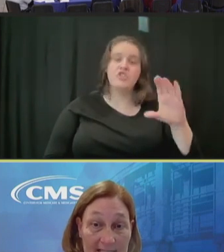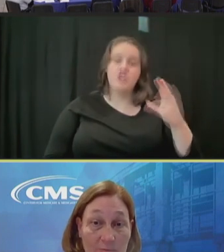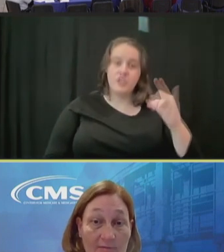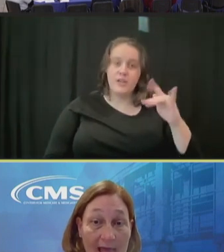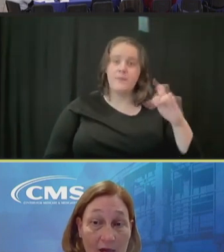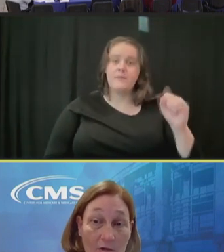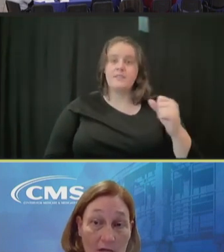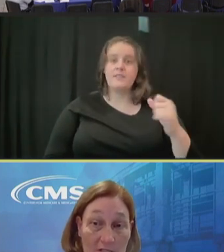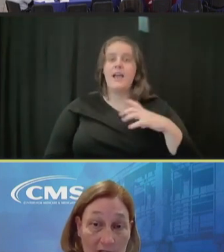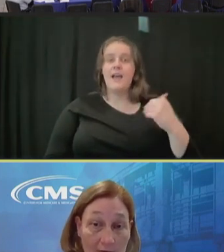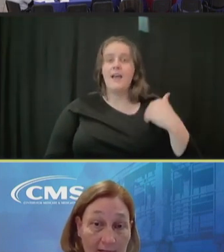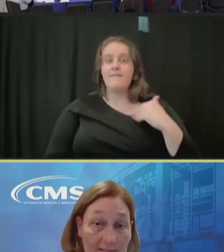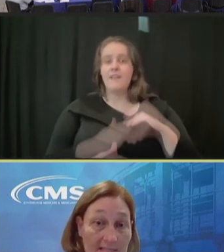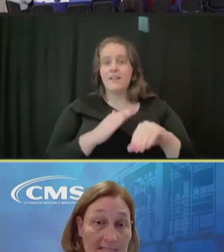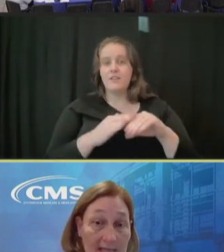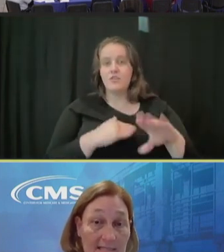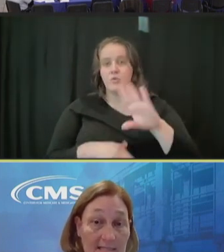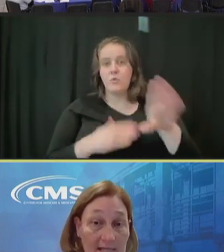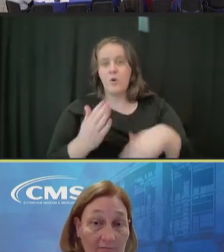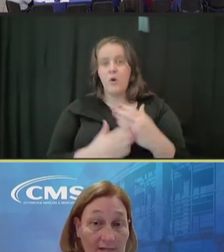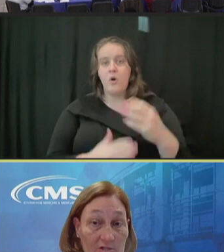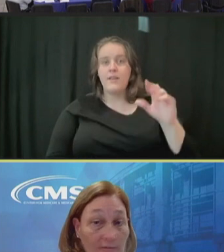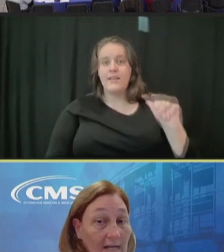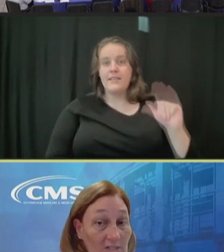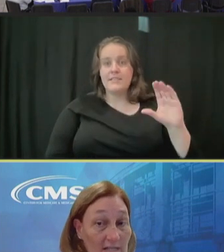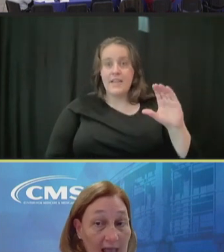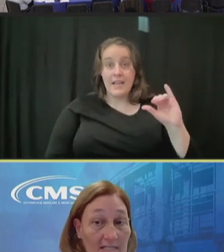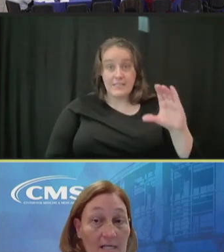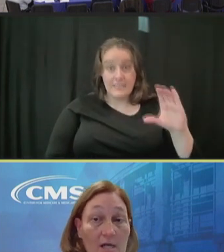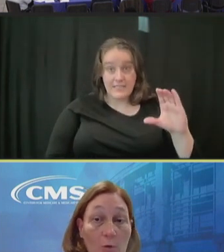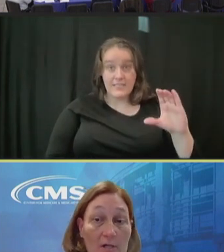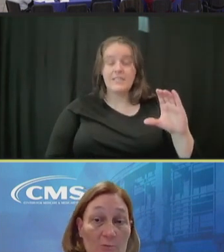vaccines without cost sharing. This is thanks to the Inflation Reduction Act,